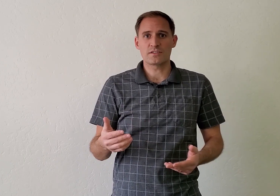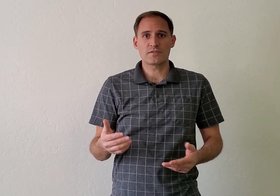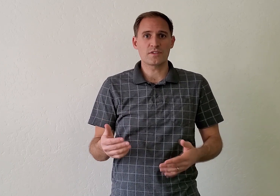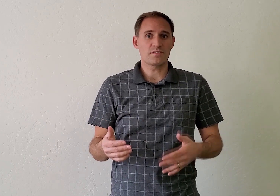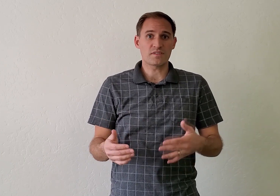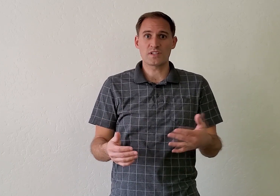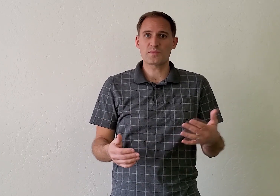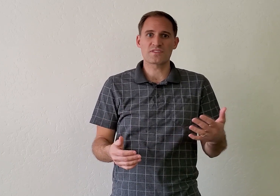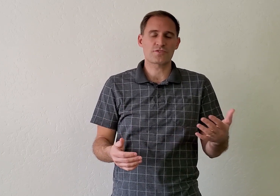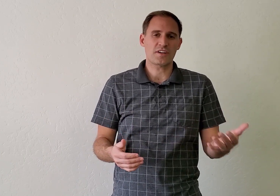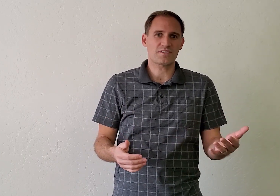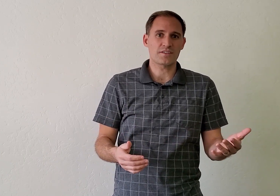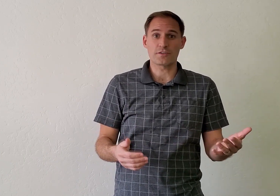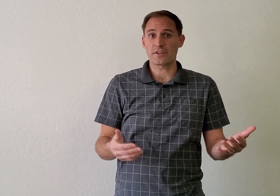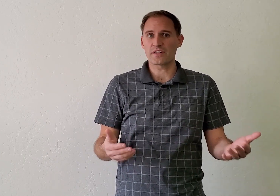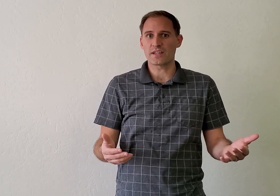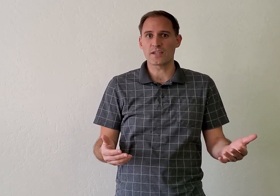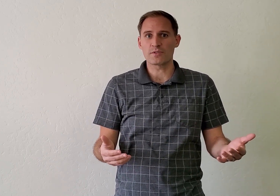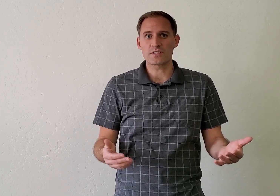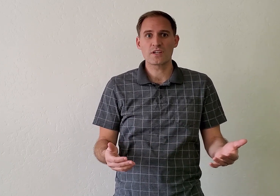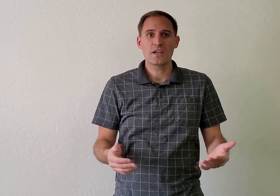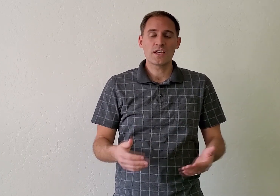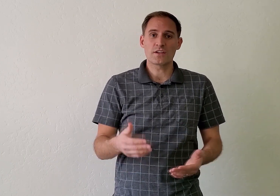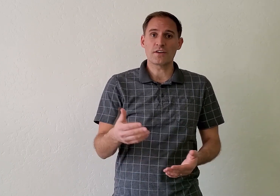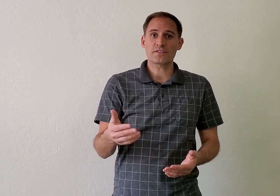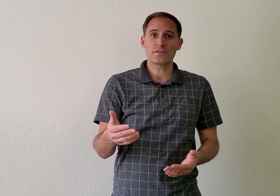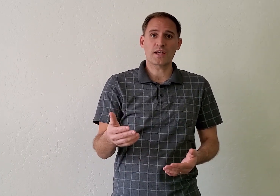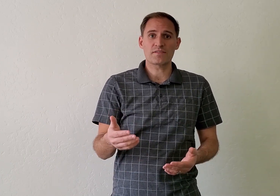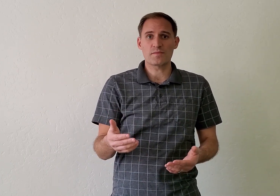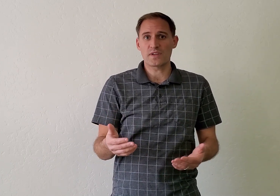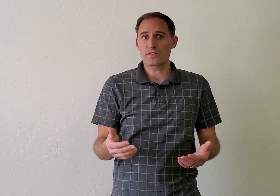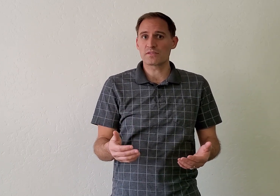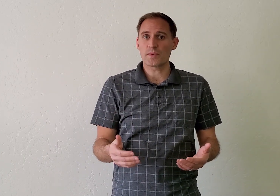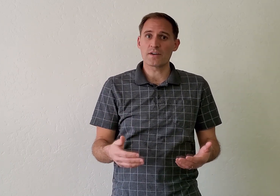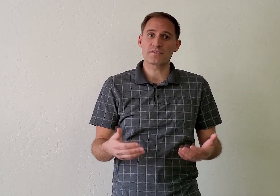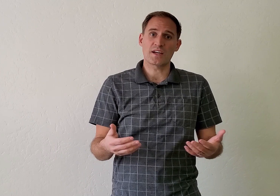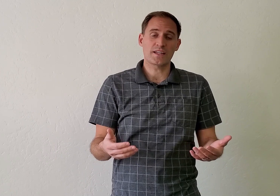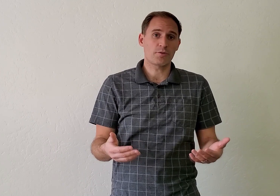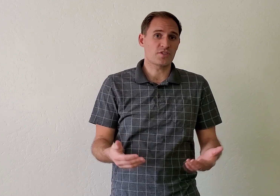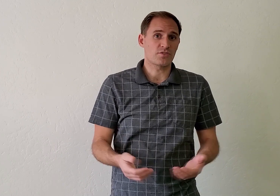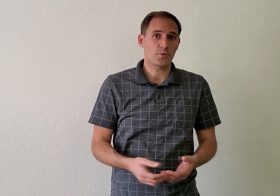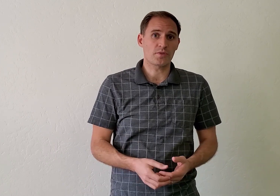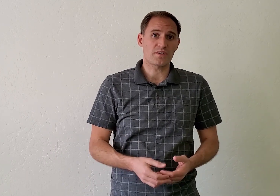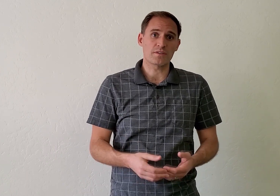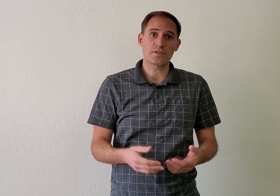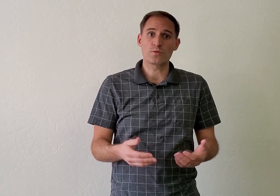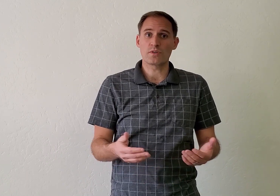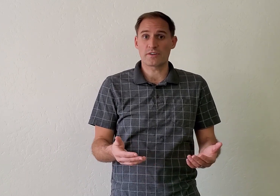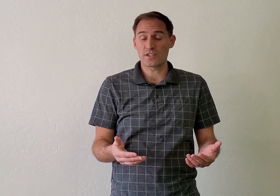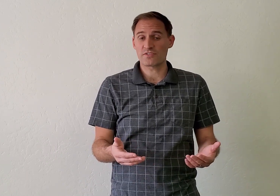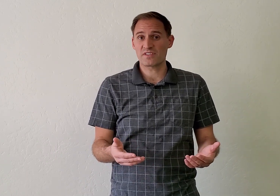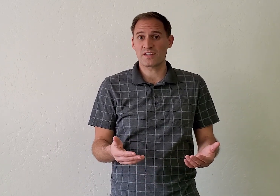interviews and tips and tricks on learning the language and also I have some videos about sign language interpreting, so if you are interested in